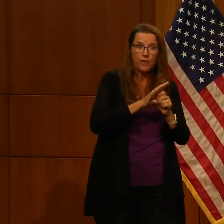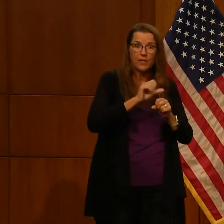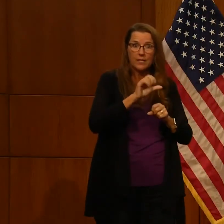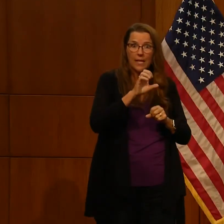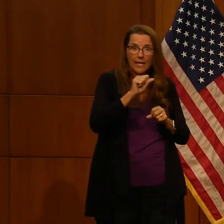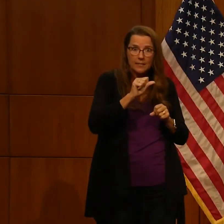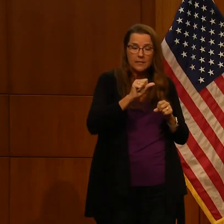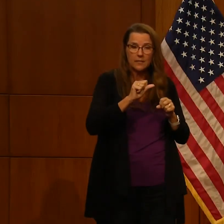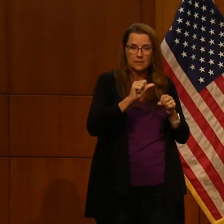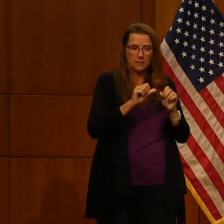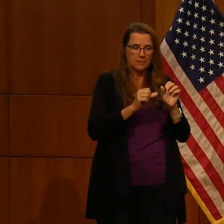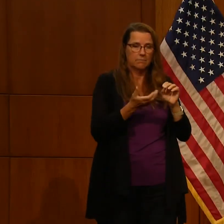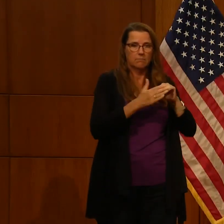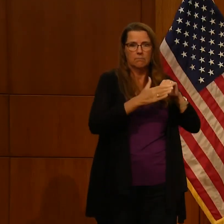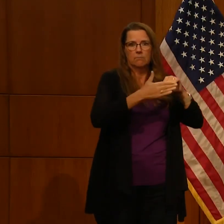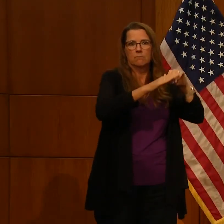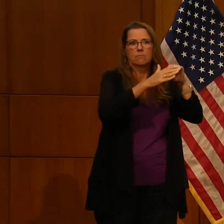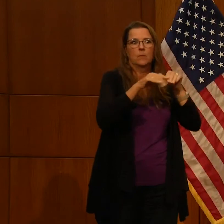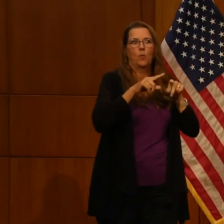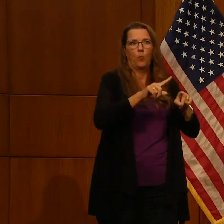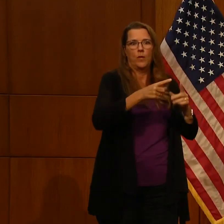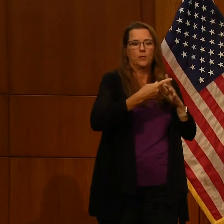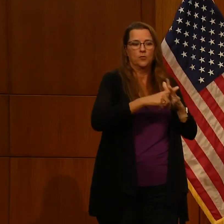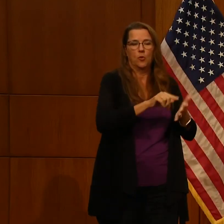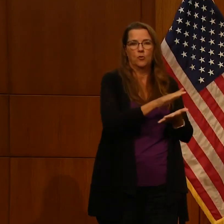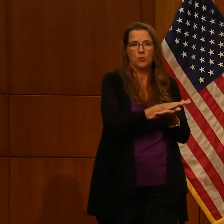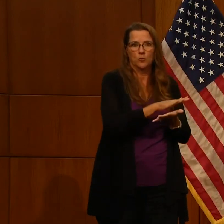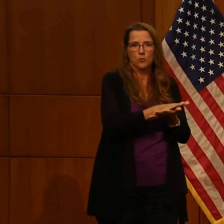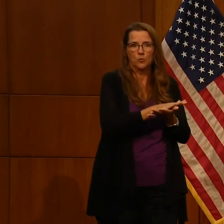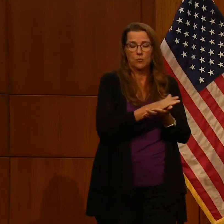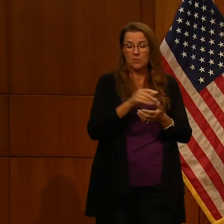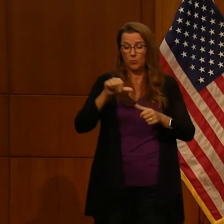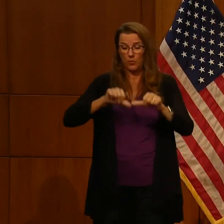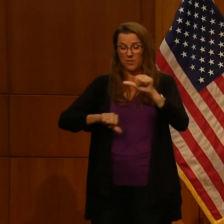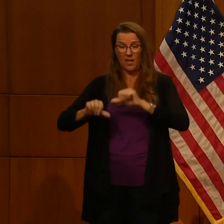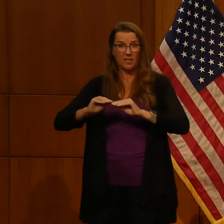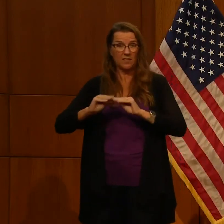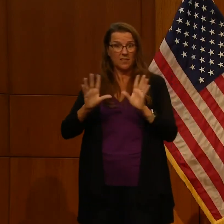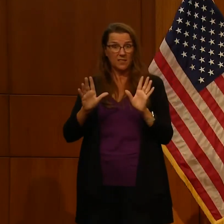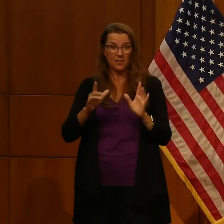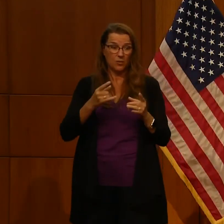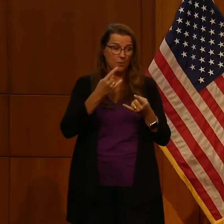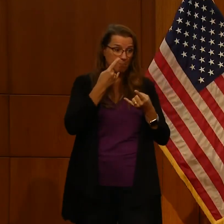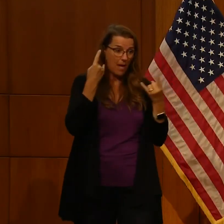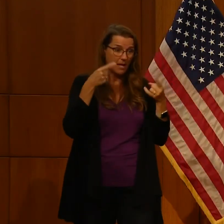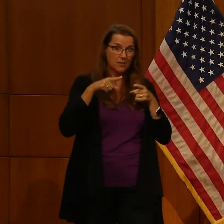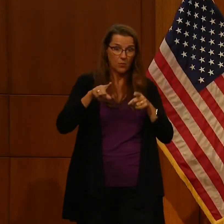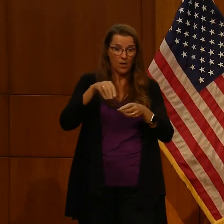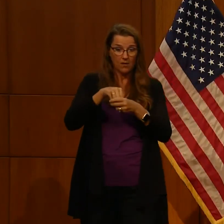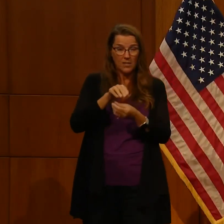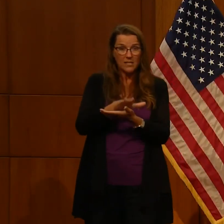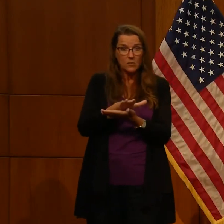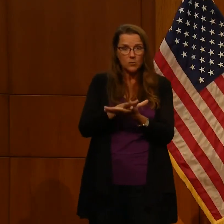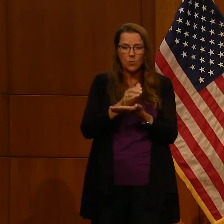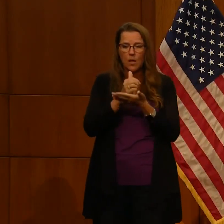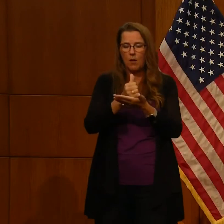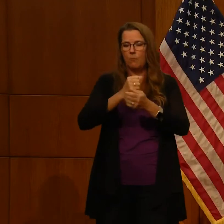CASES INCREASE AT A FAR HIGHER RATE AFTER SCHOOL STARTED. THE